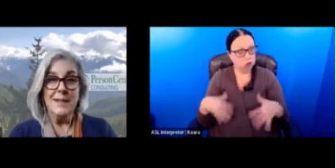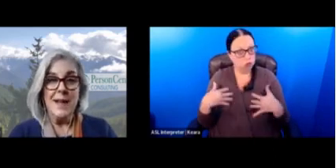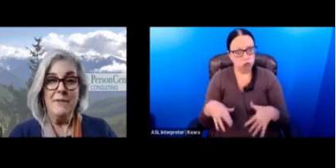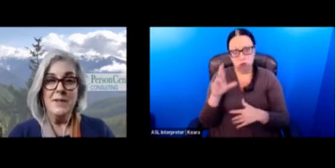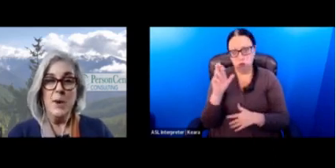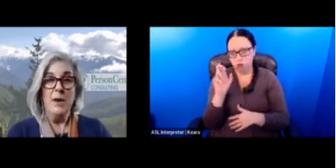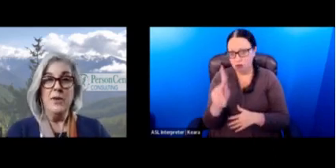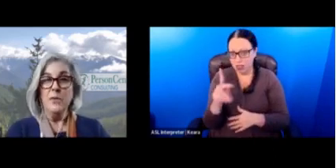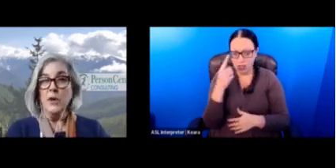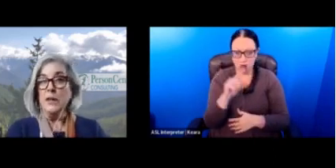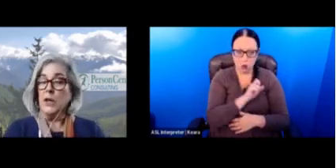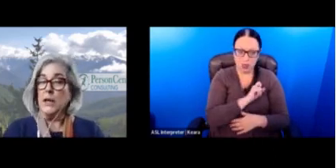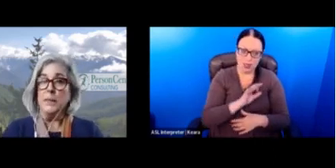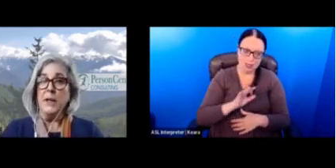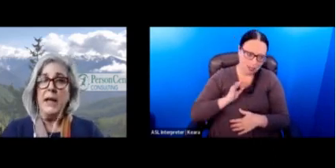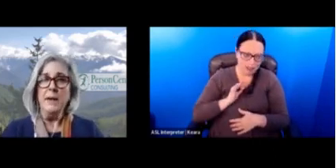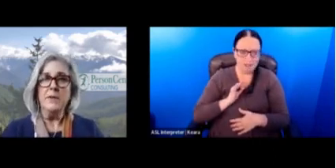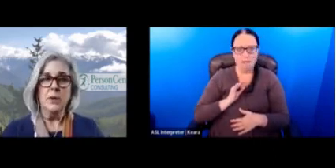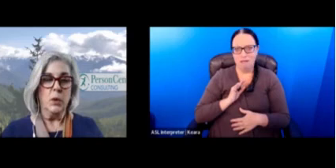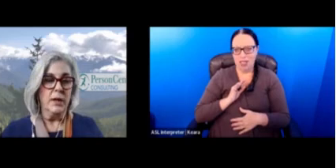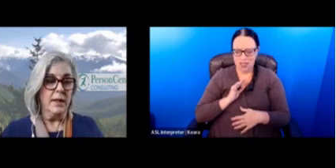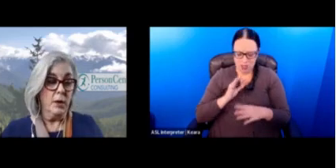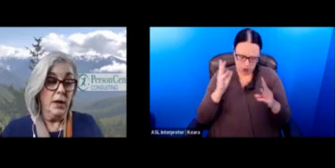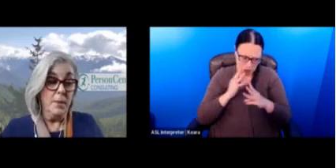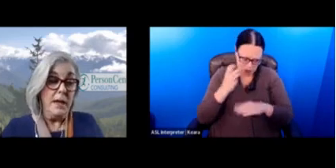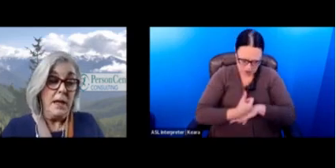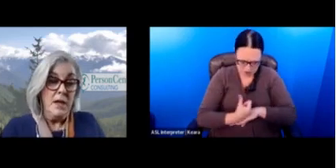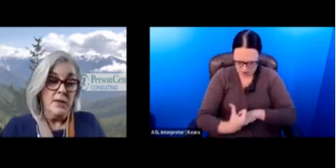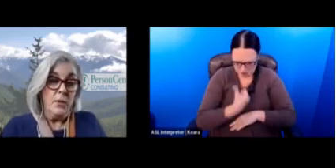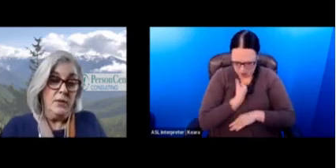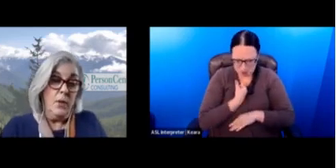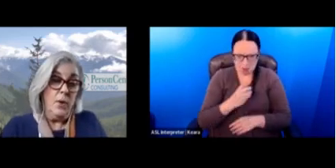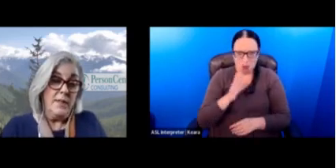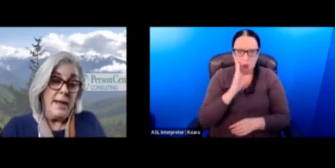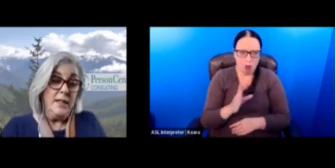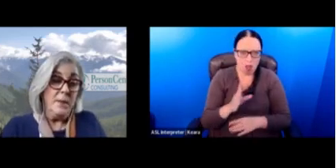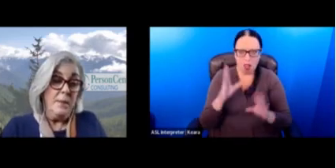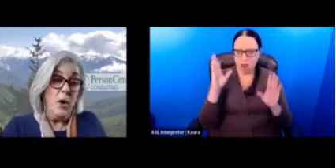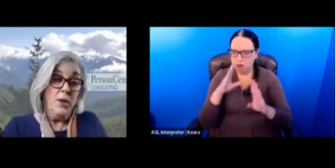to the staff as well, they're worried they're gonna get blamed, they're worried that they're going to be so you know, when we're saying to people, oh,